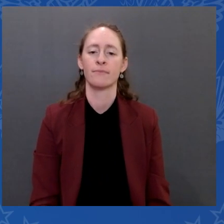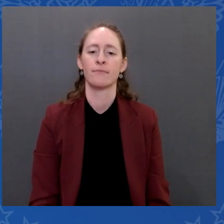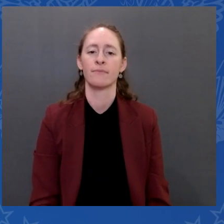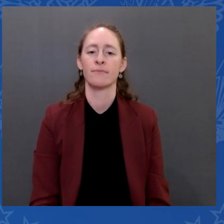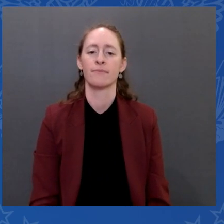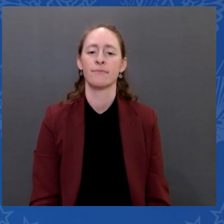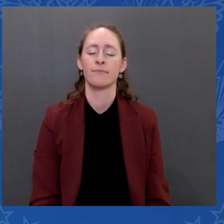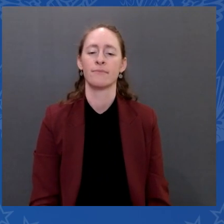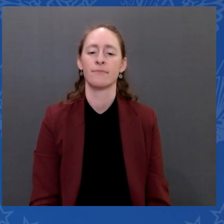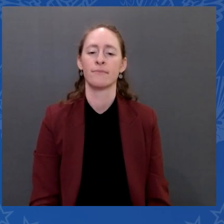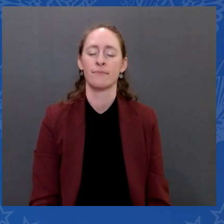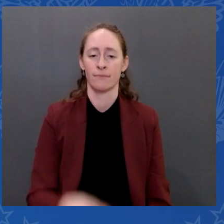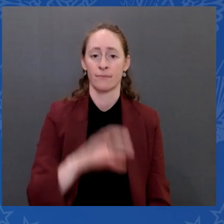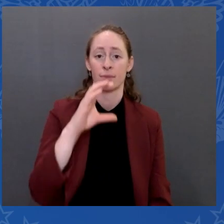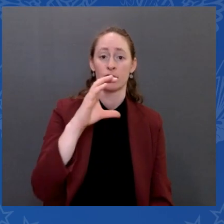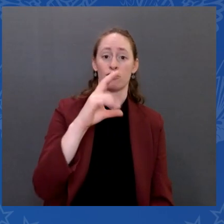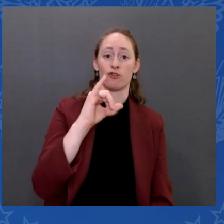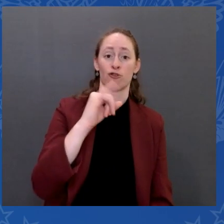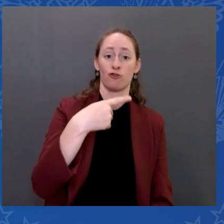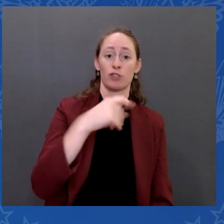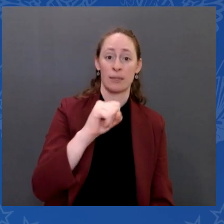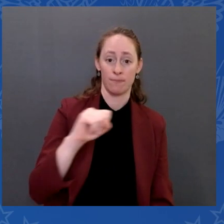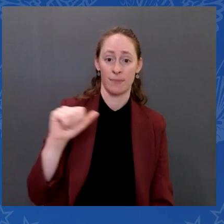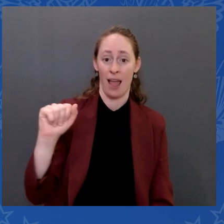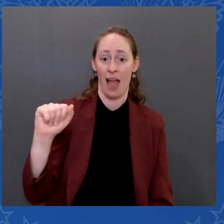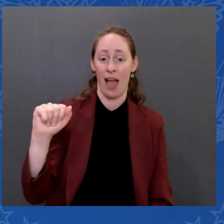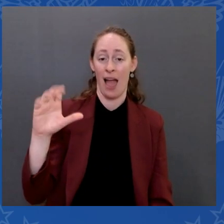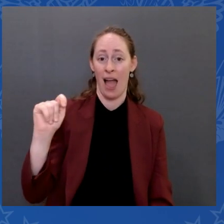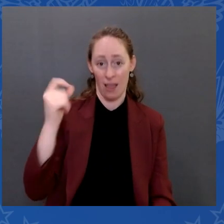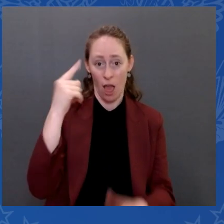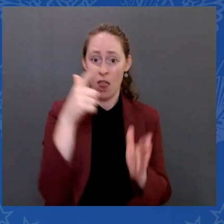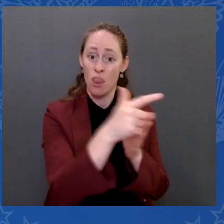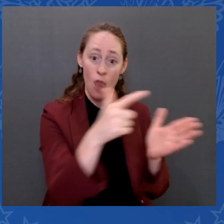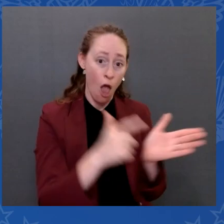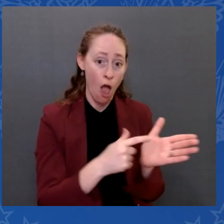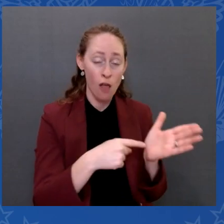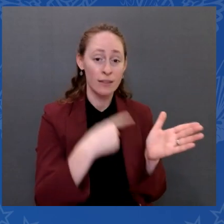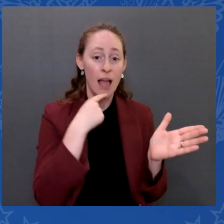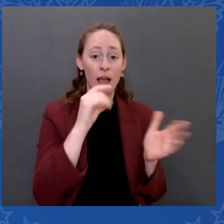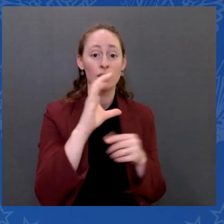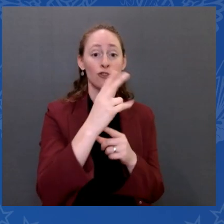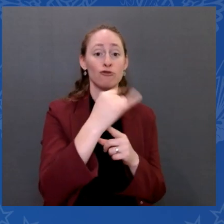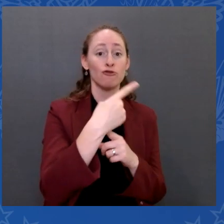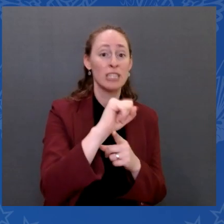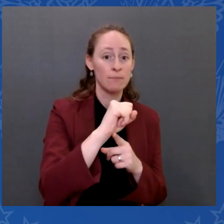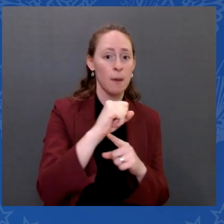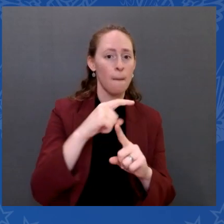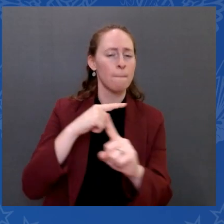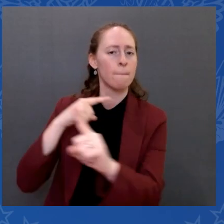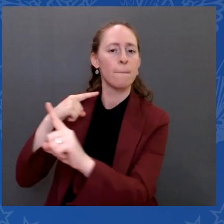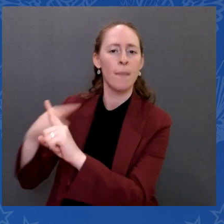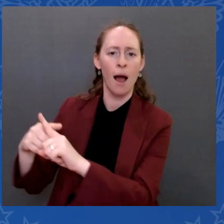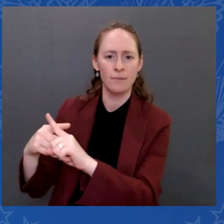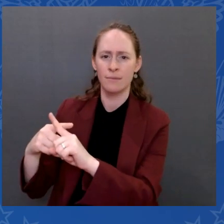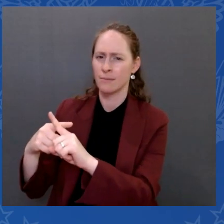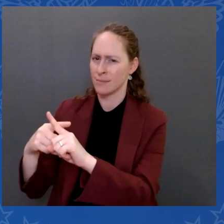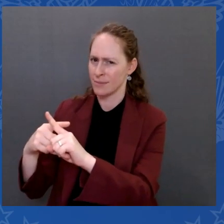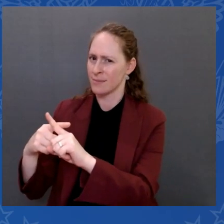to preserve U.S. technology and leadership, which is why we need the rest of the Innovation Bill so that we invest not just in the core technology